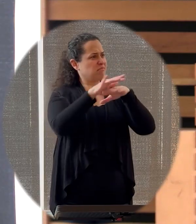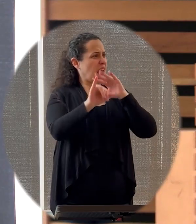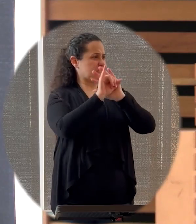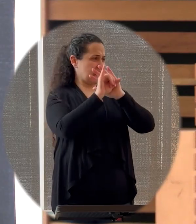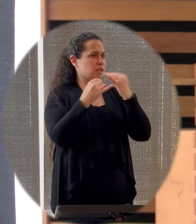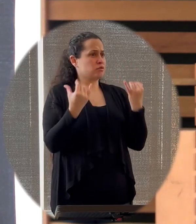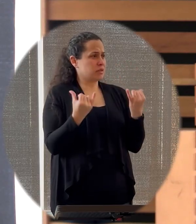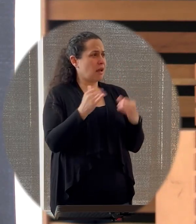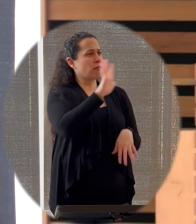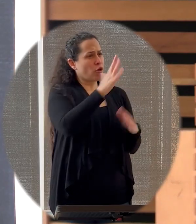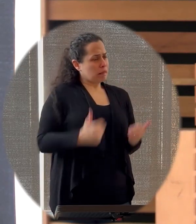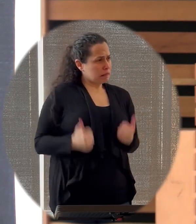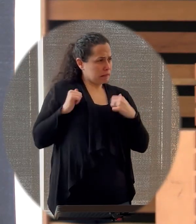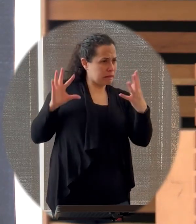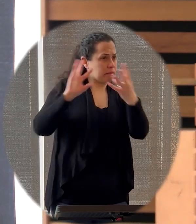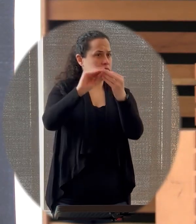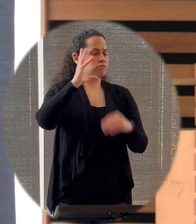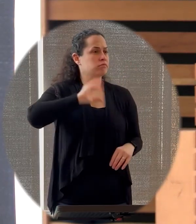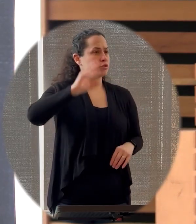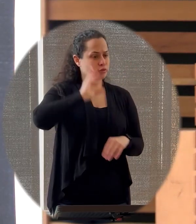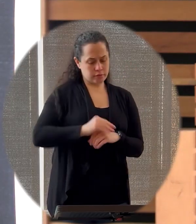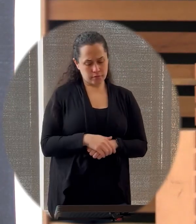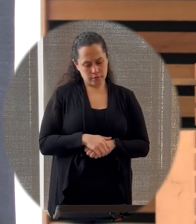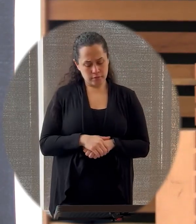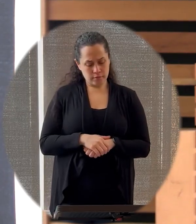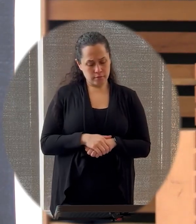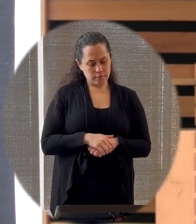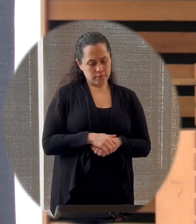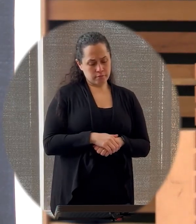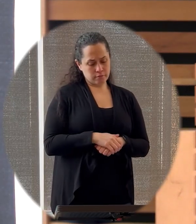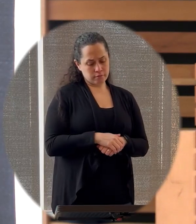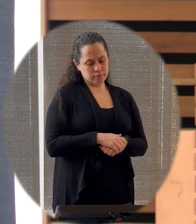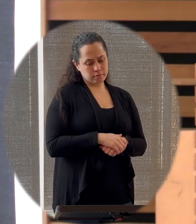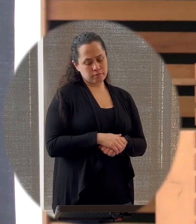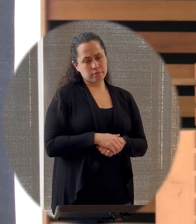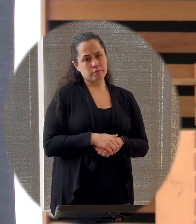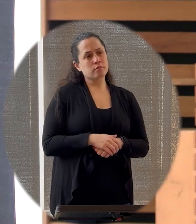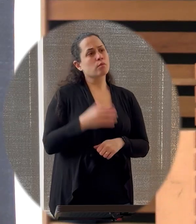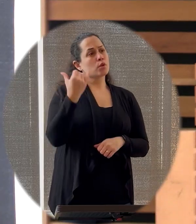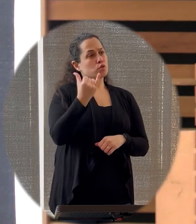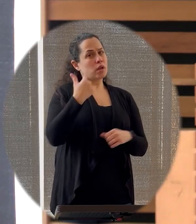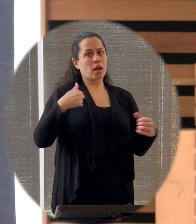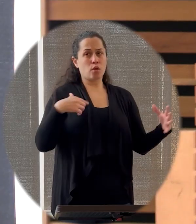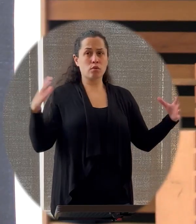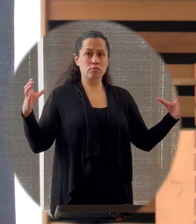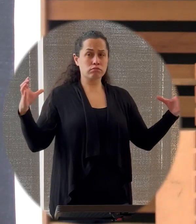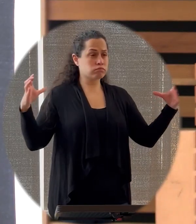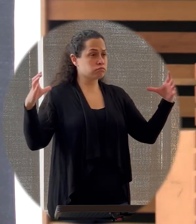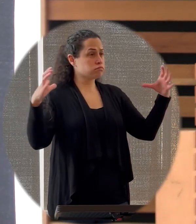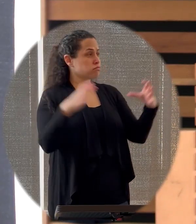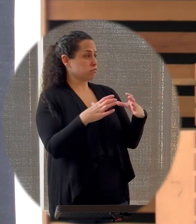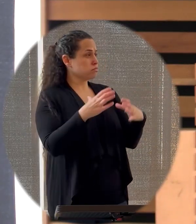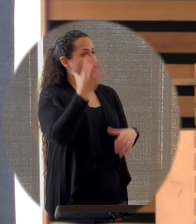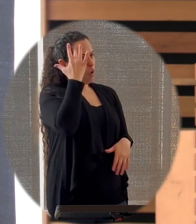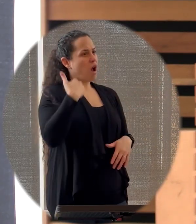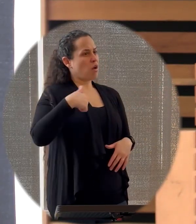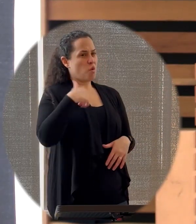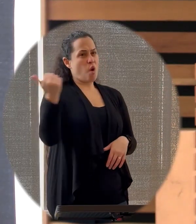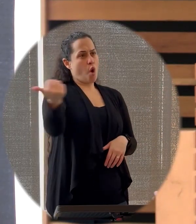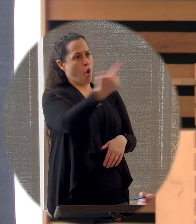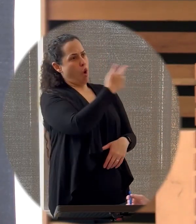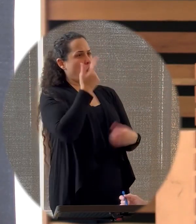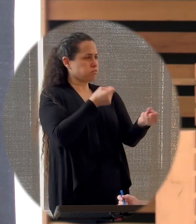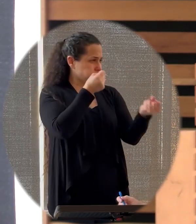identities and lived experiences. What brings us together is the conviction that rooms like this